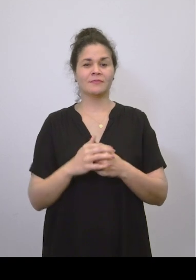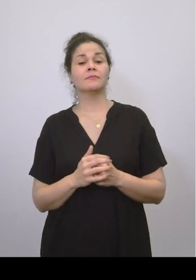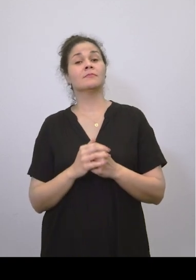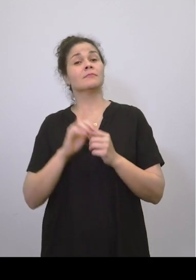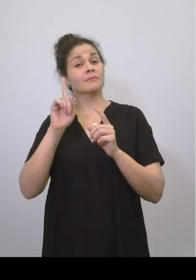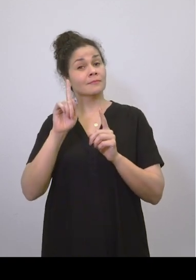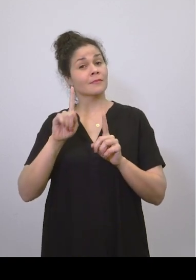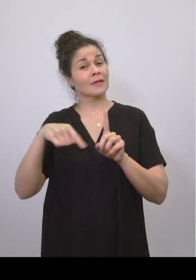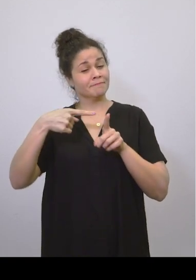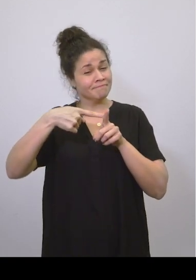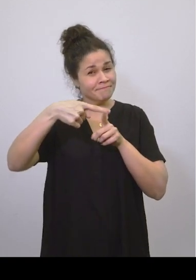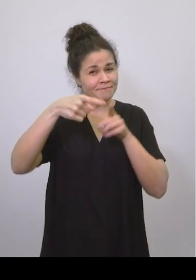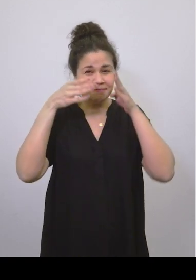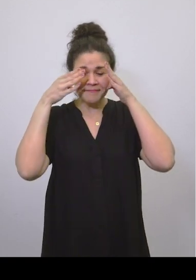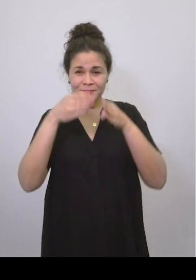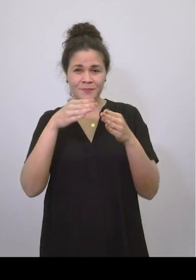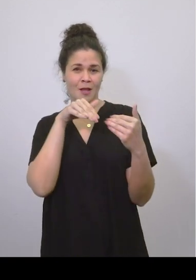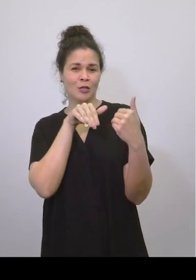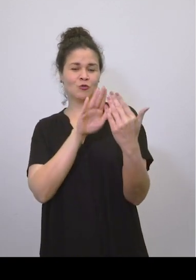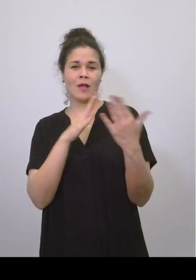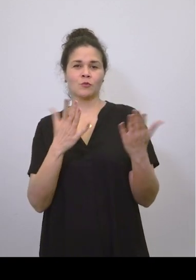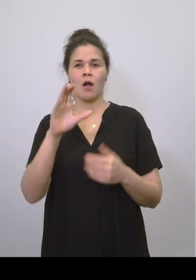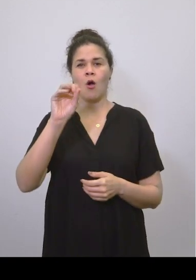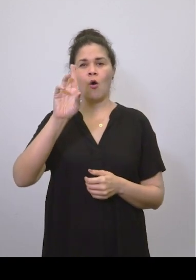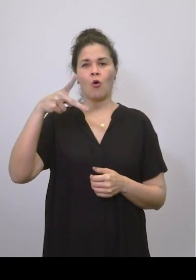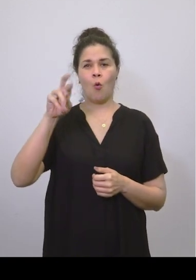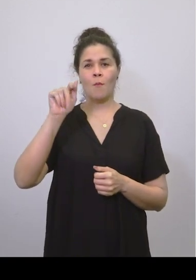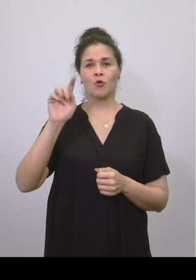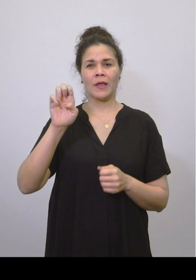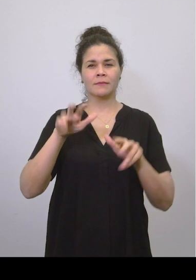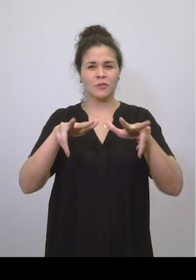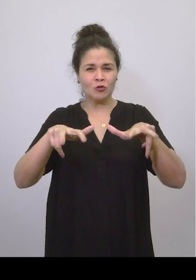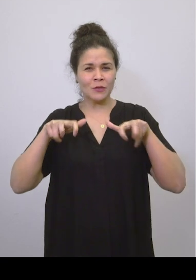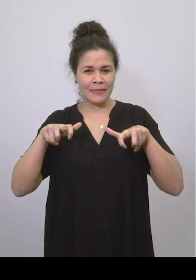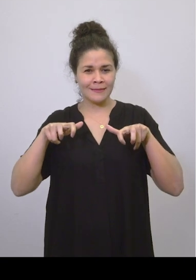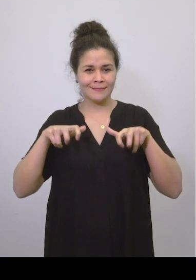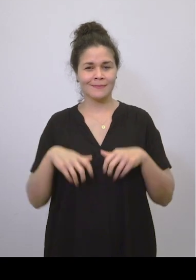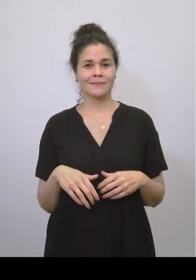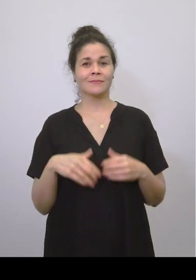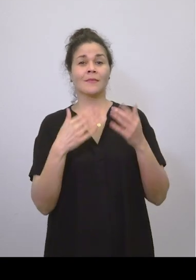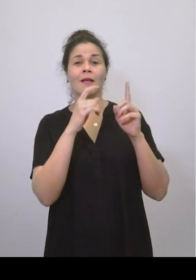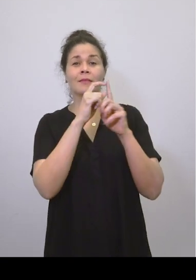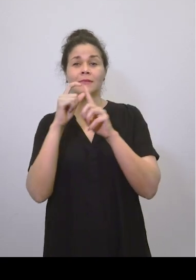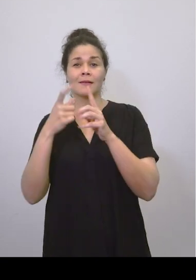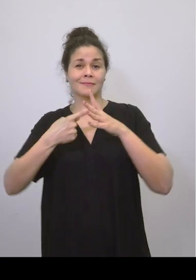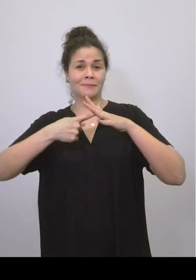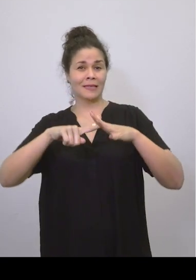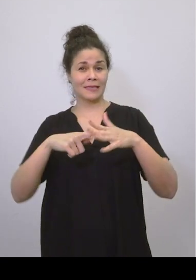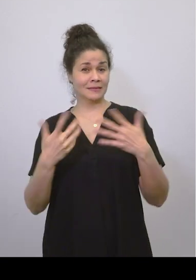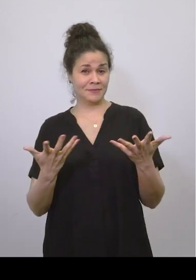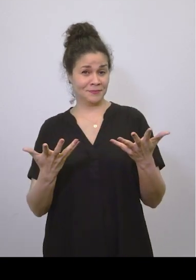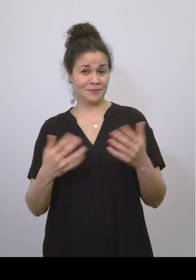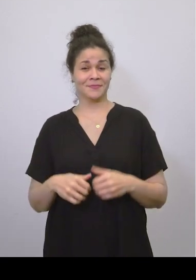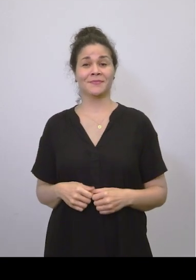Specifically addressing corporate greed, this text begins: